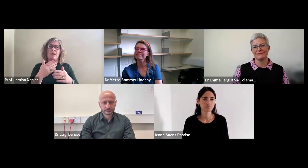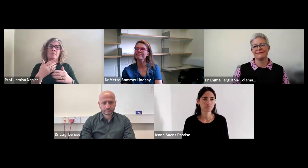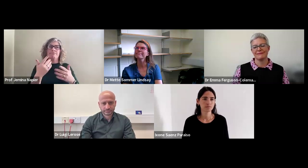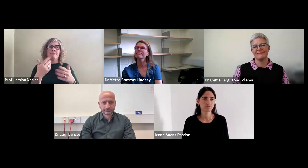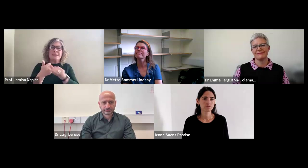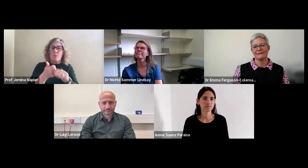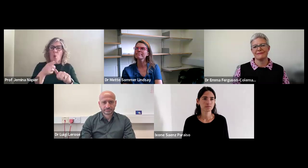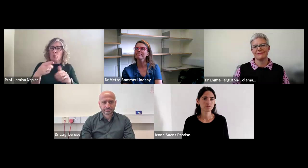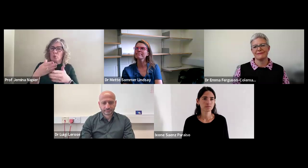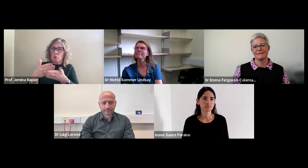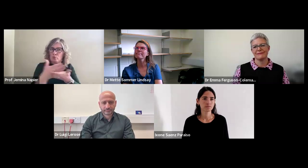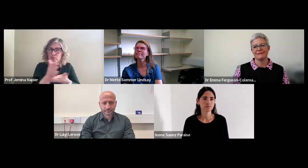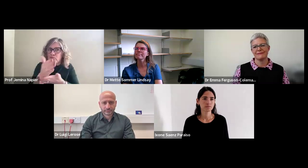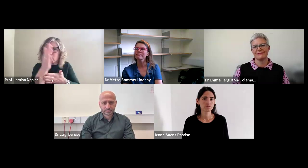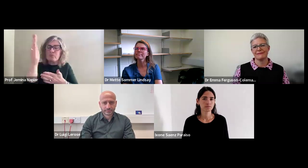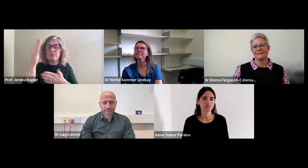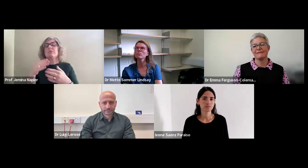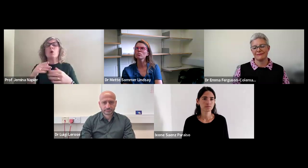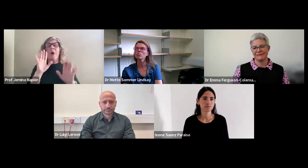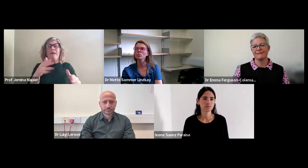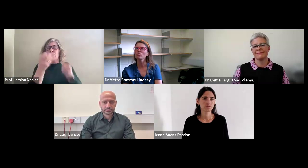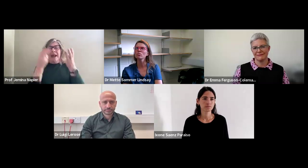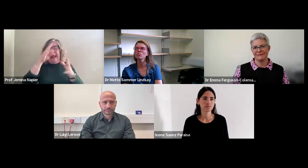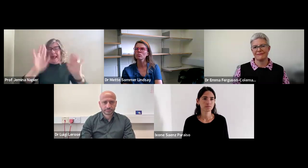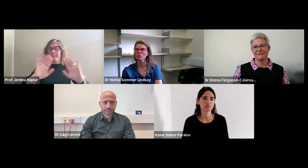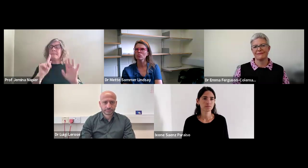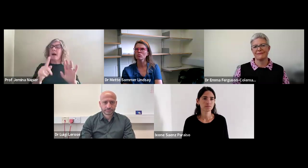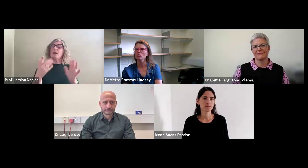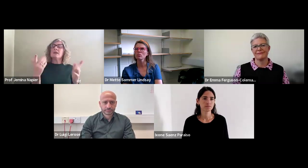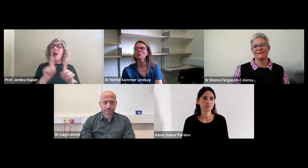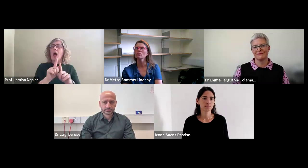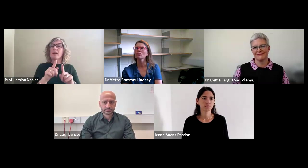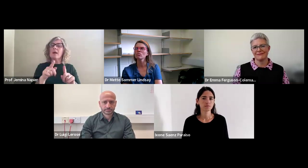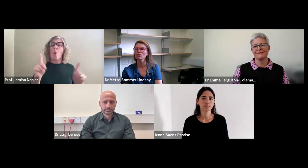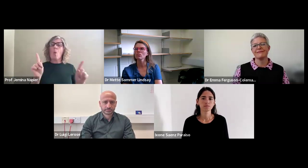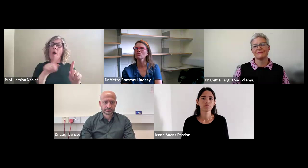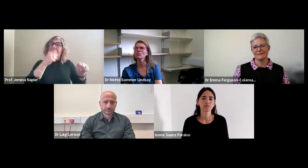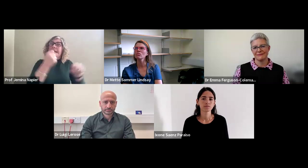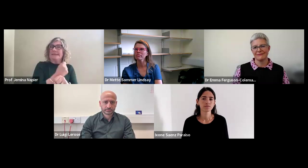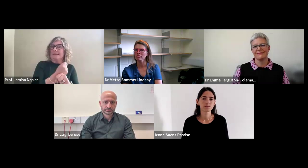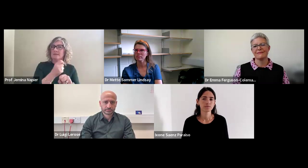on your academic journey? Who has supported you on that journey - don't have to give any names, it's